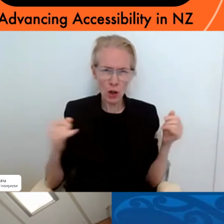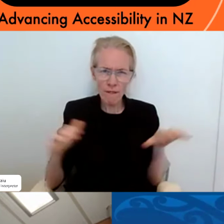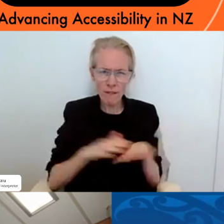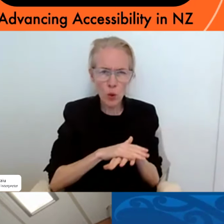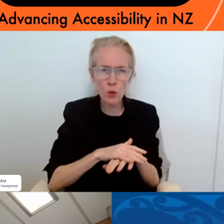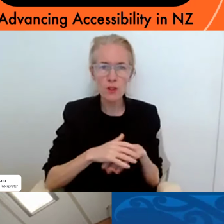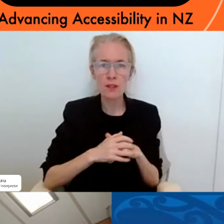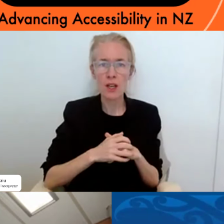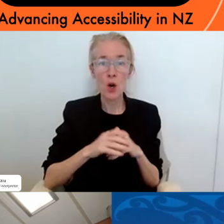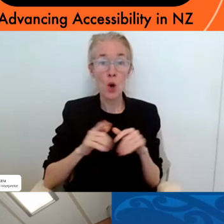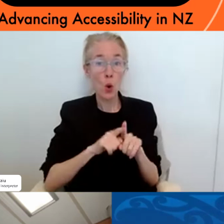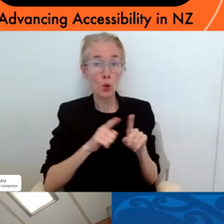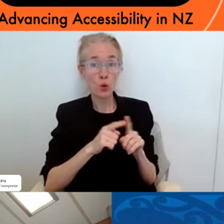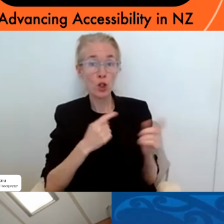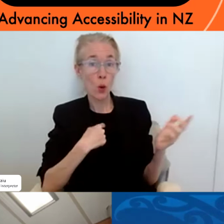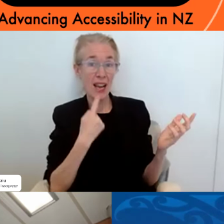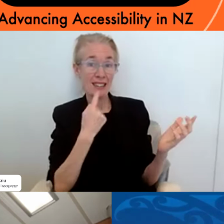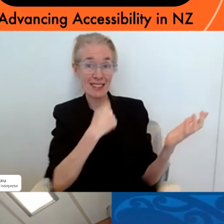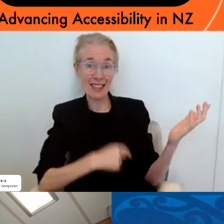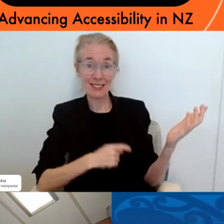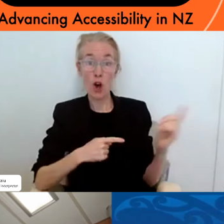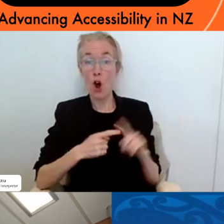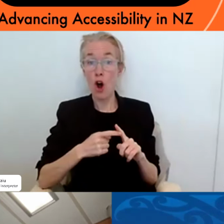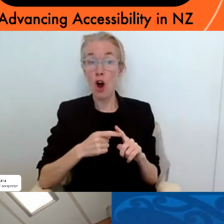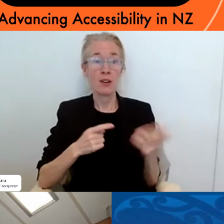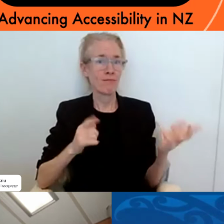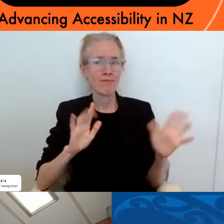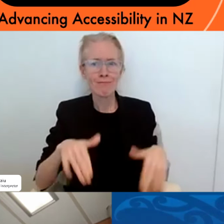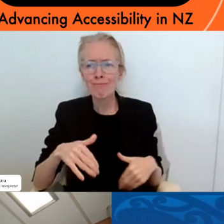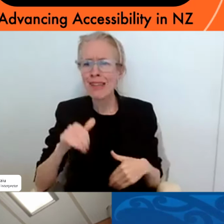you can stick the access ramp at the back or something like that;